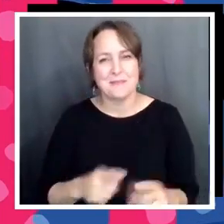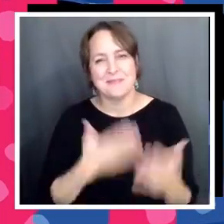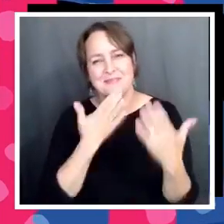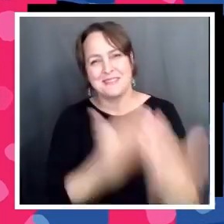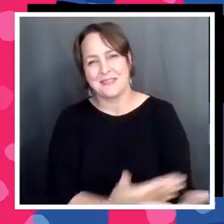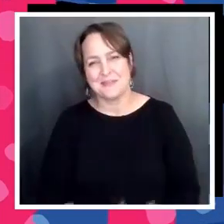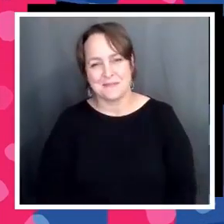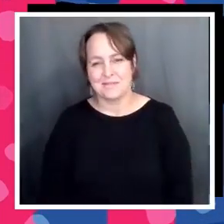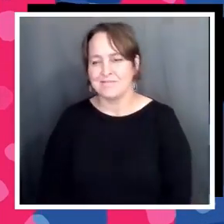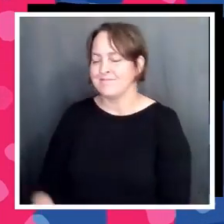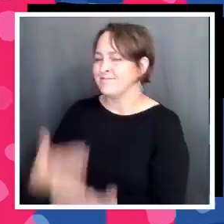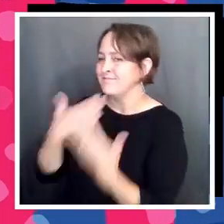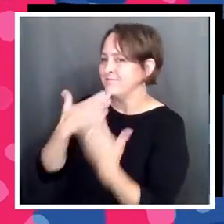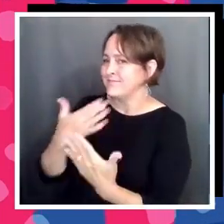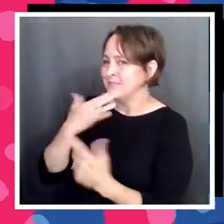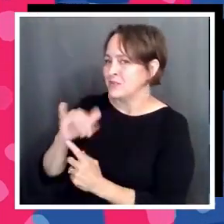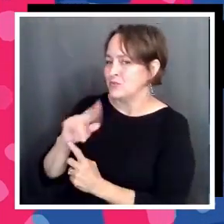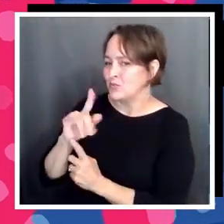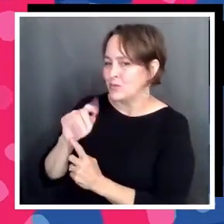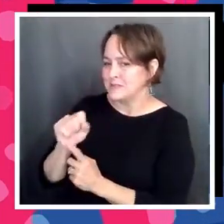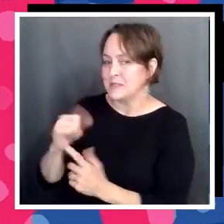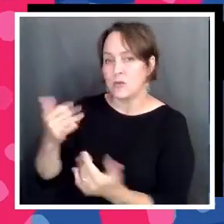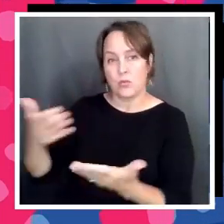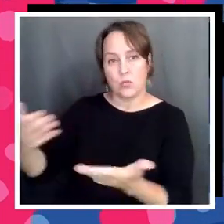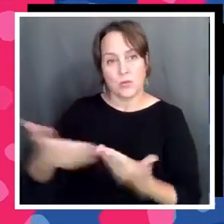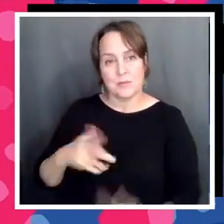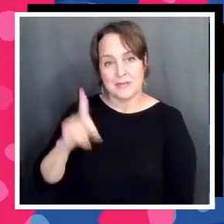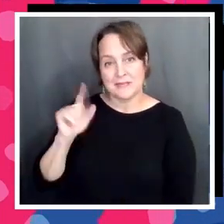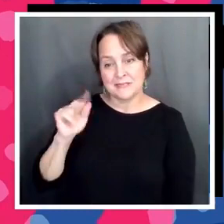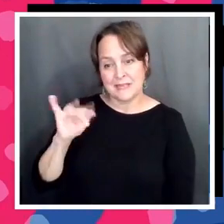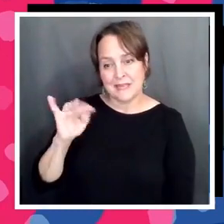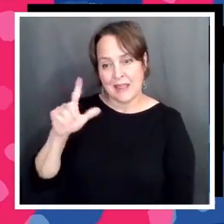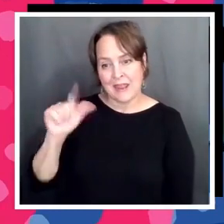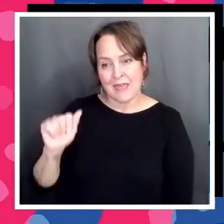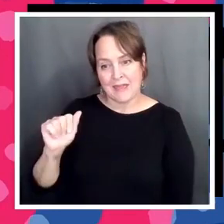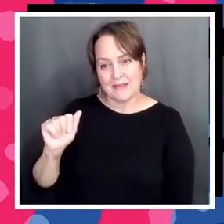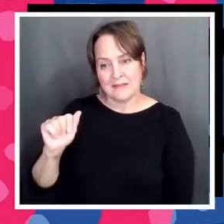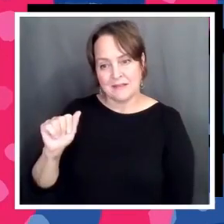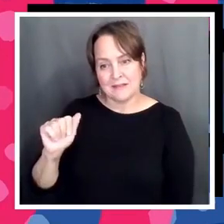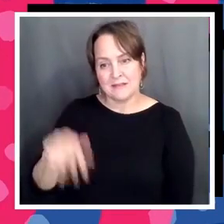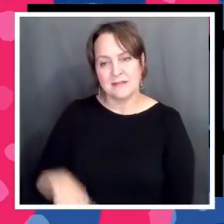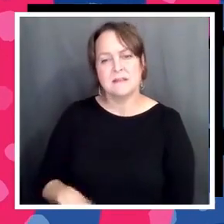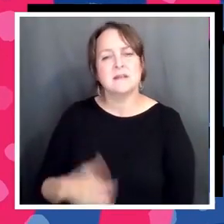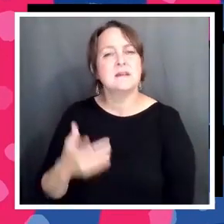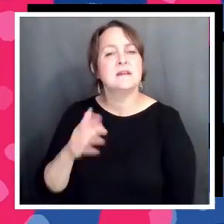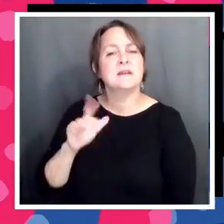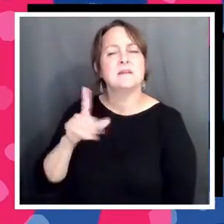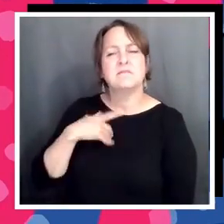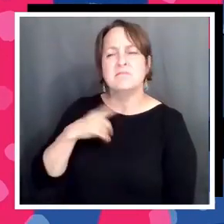WITH HIS INSURANCE THROUGH THE MARKETPLACE. I'M EXCITED THIS IS HAPPENING